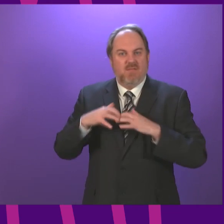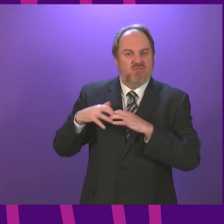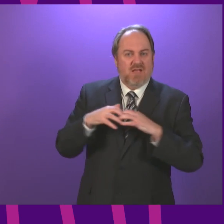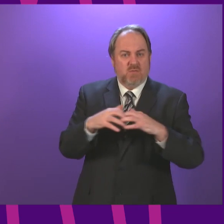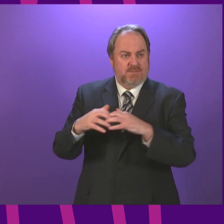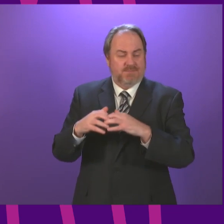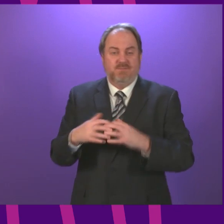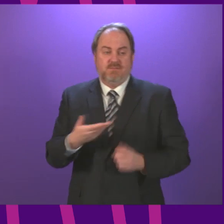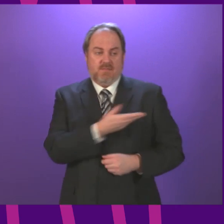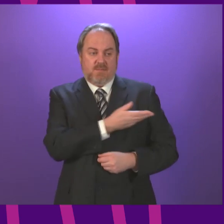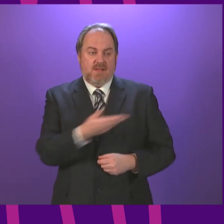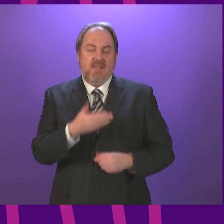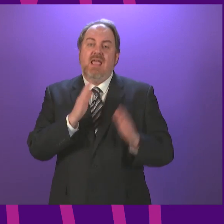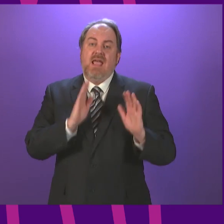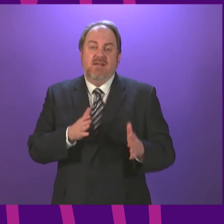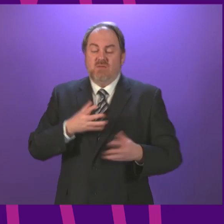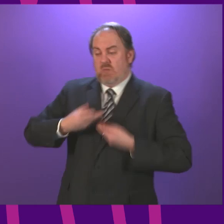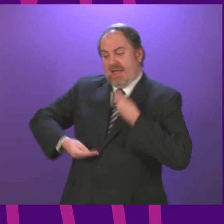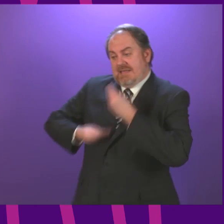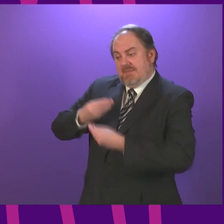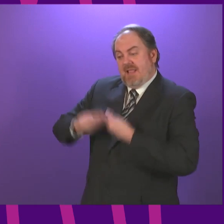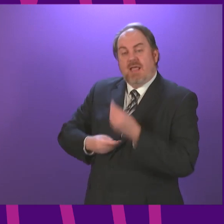to explain the decisions that it took. However, I say again that it is right for Sandra White